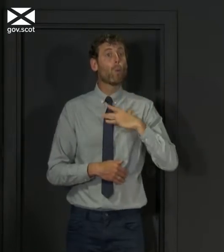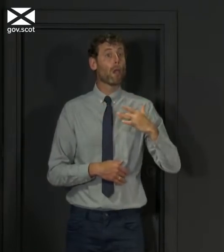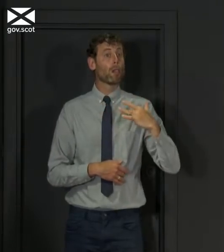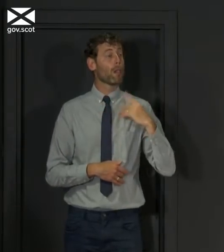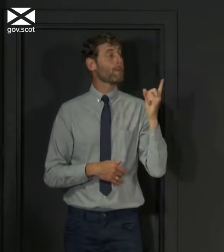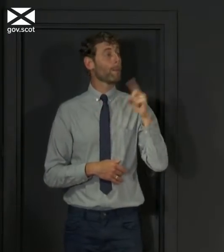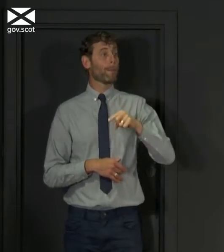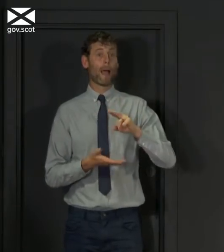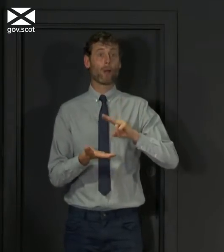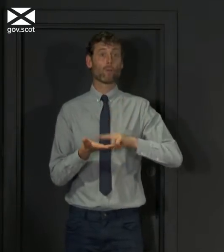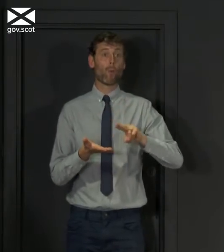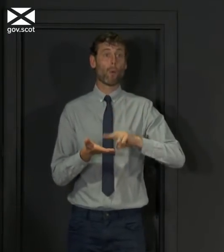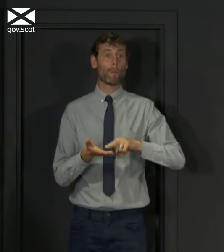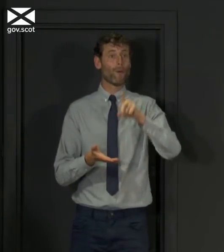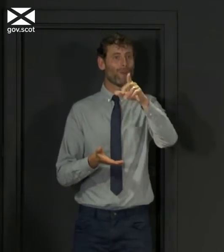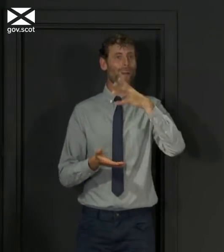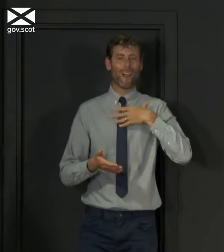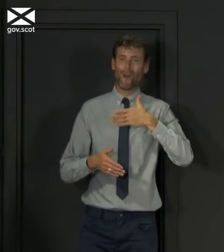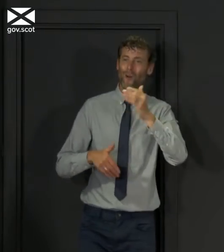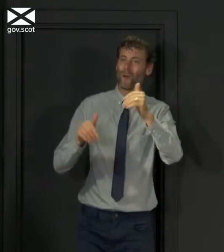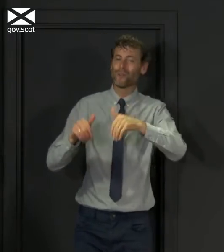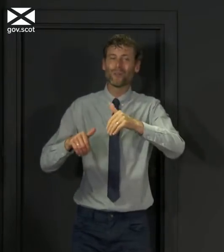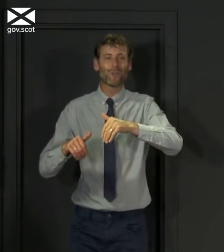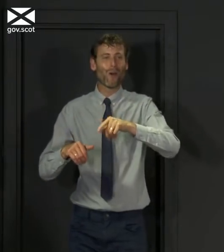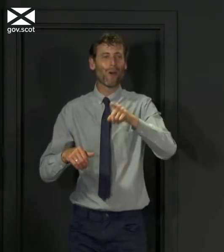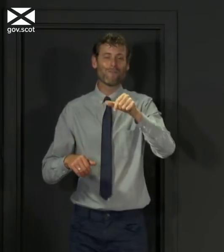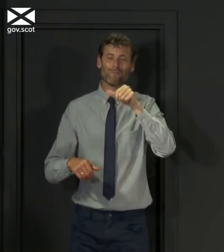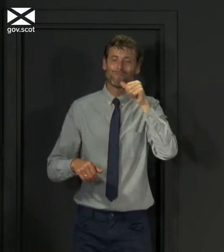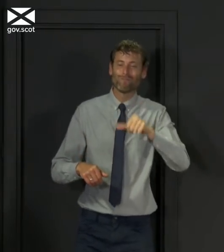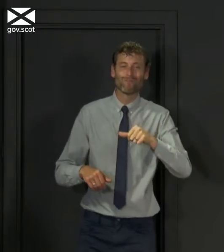enjoy shopping that will include going back to the shops. And I desperately want us to